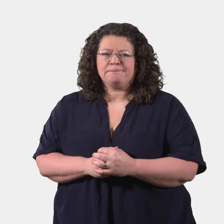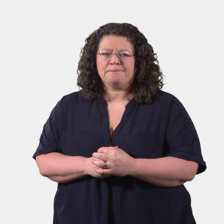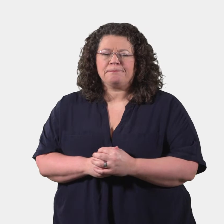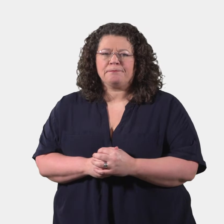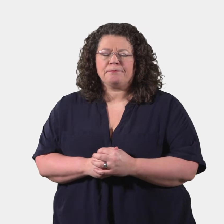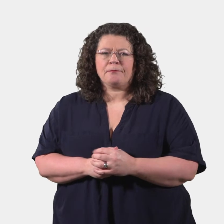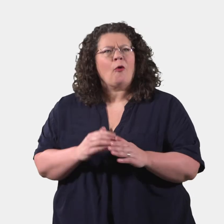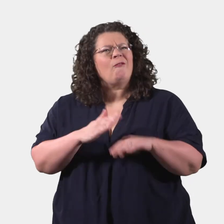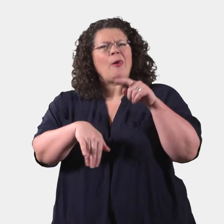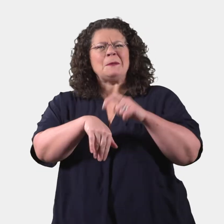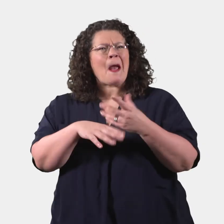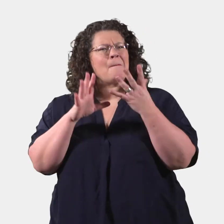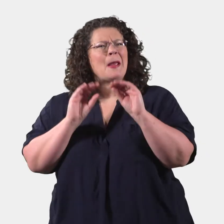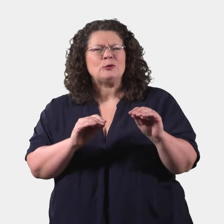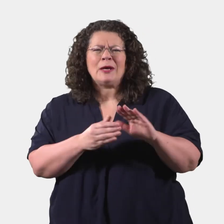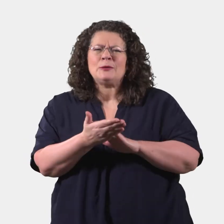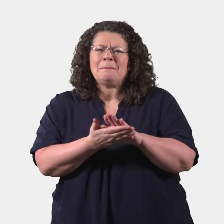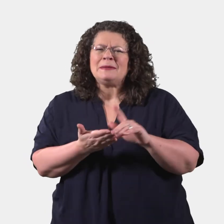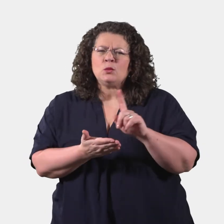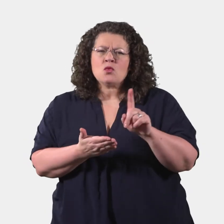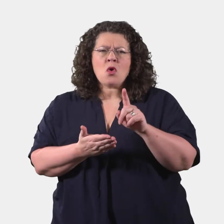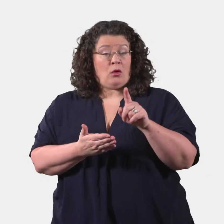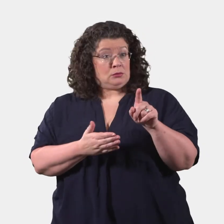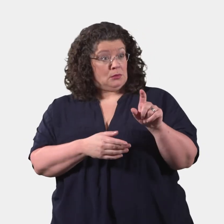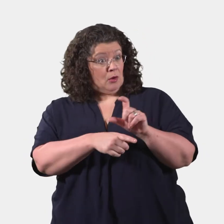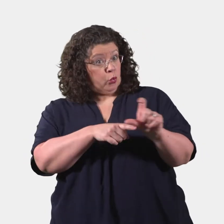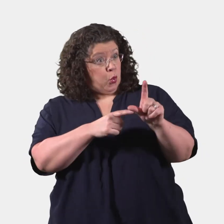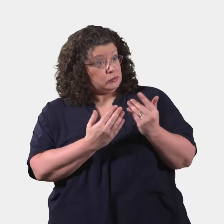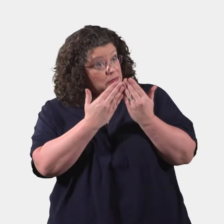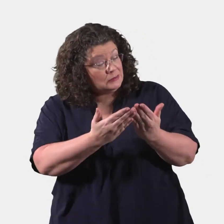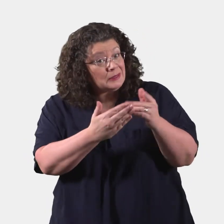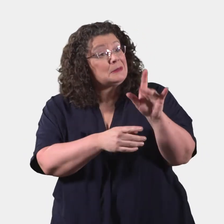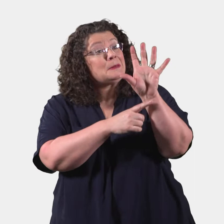You are in full-time education if the place you study says that your course is full time